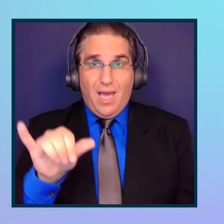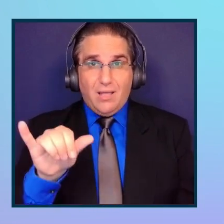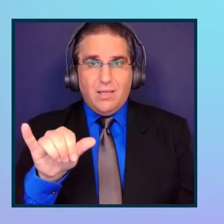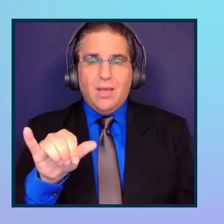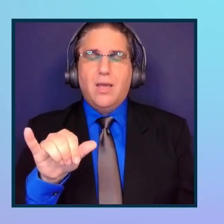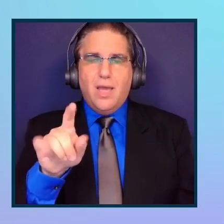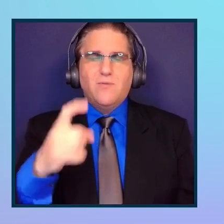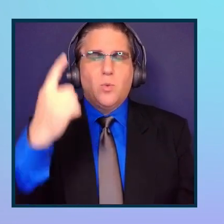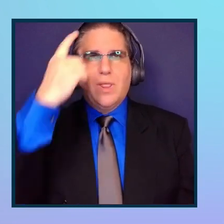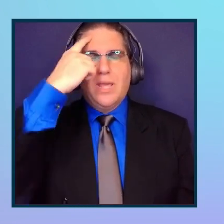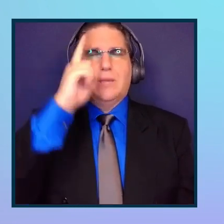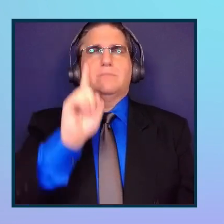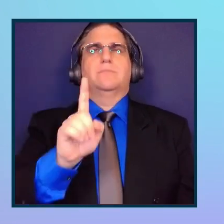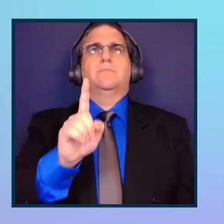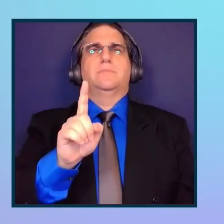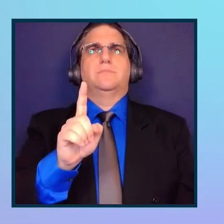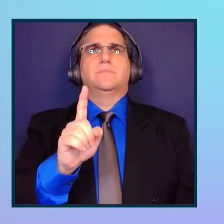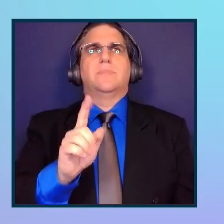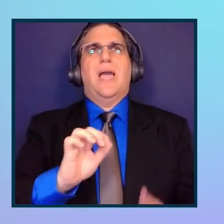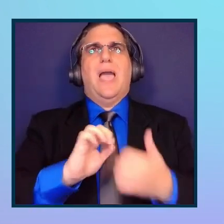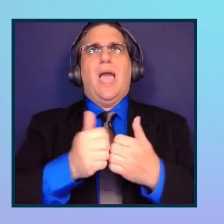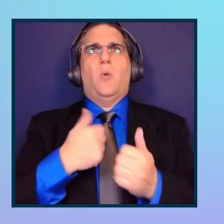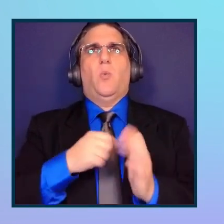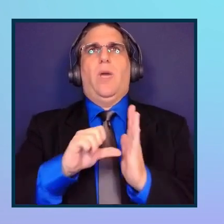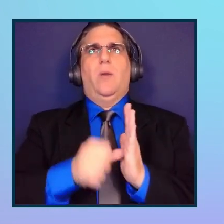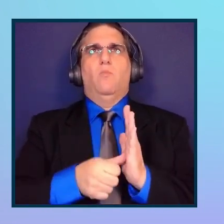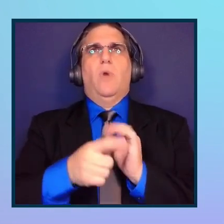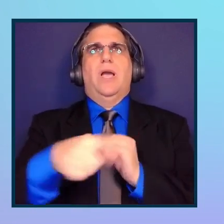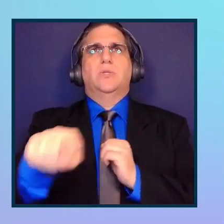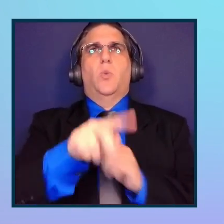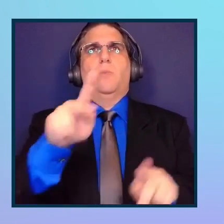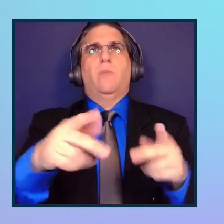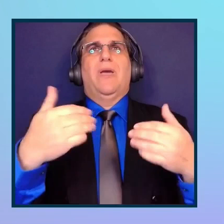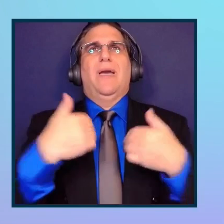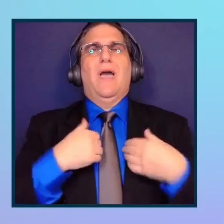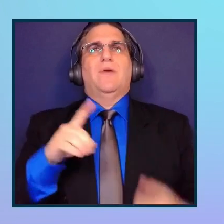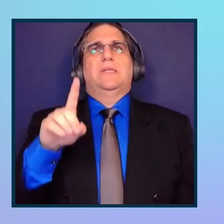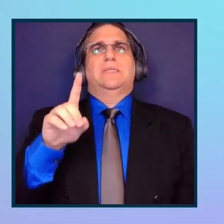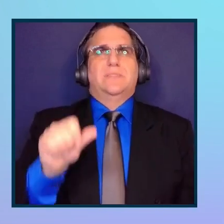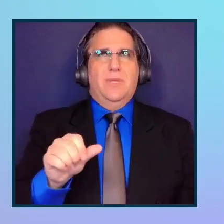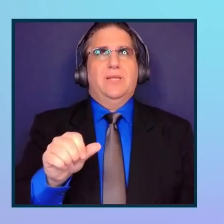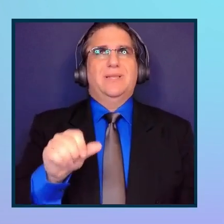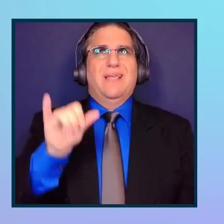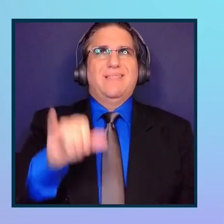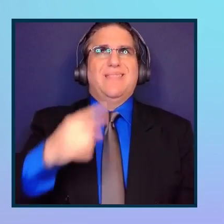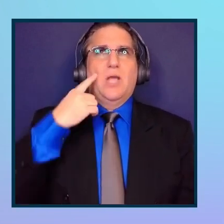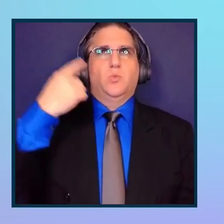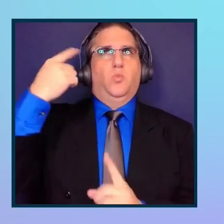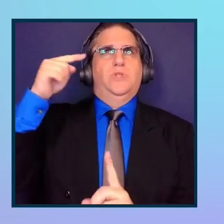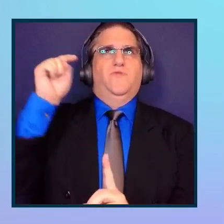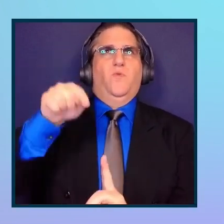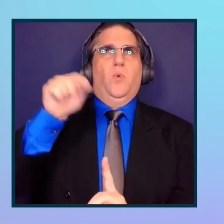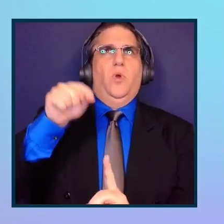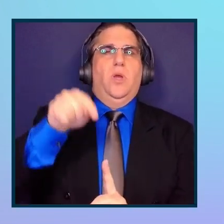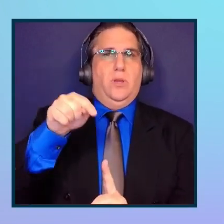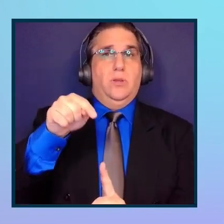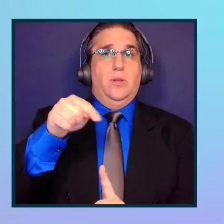how do I actually impress the disabled people that I am doing this work, you know, with and on behalf of?